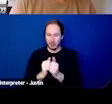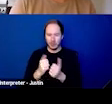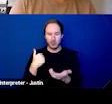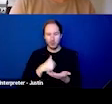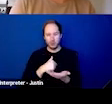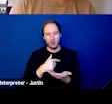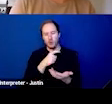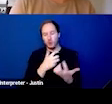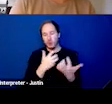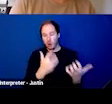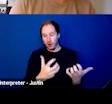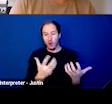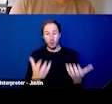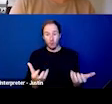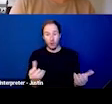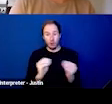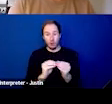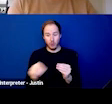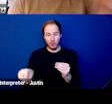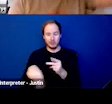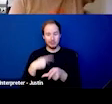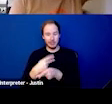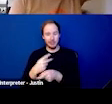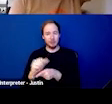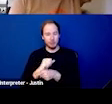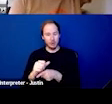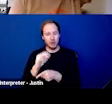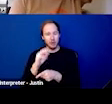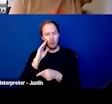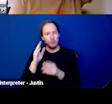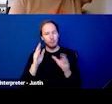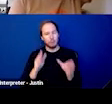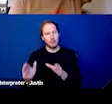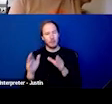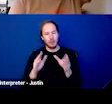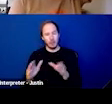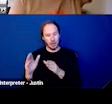you want more of this type of training. So stay tuned. We've got some plans in the works